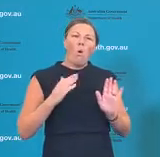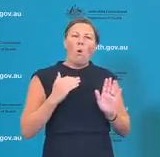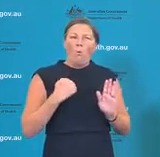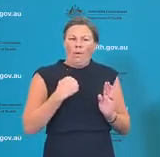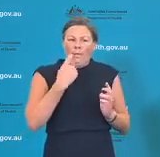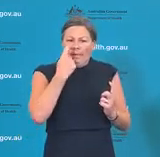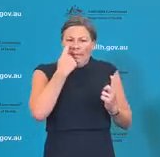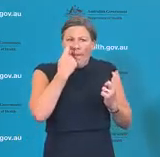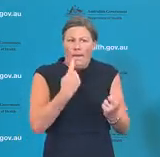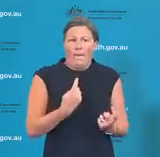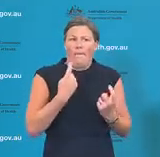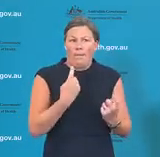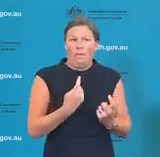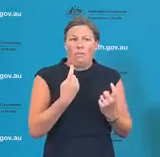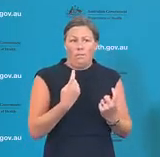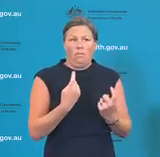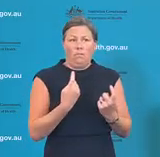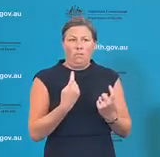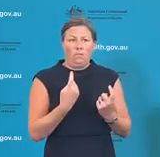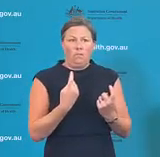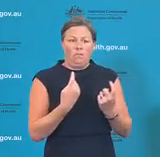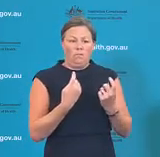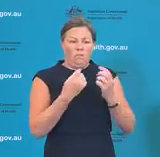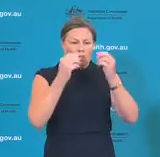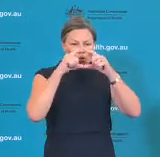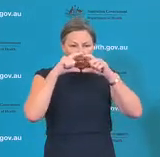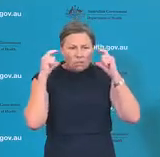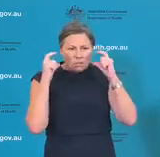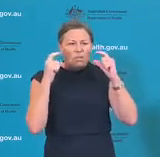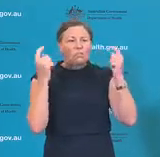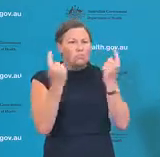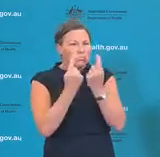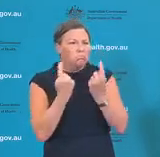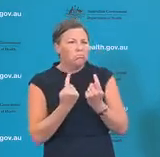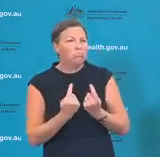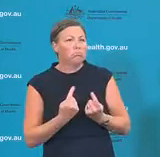of all aspects of our PPE. So in a COVID-19 response as you'll have seen